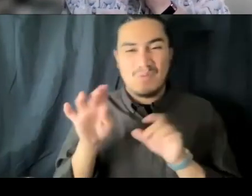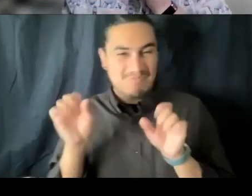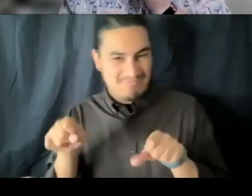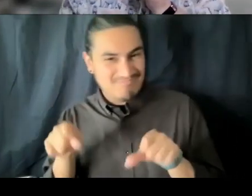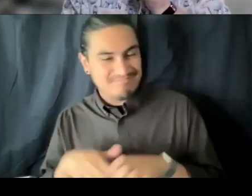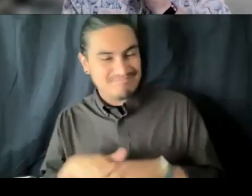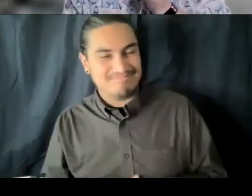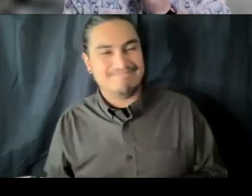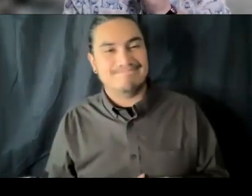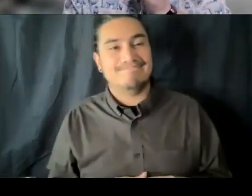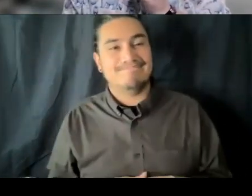Listen and affirm.